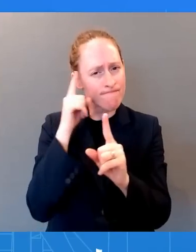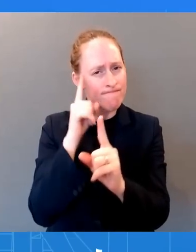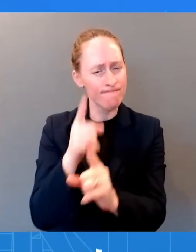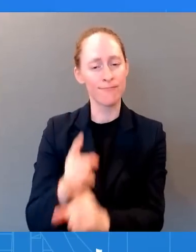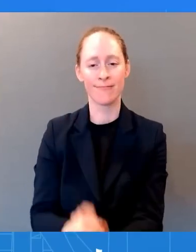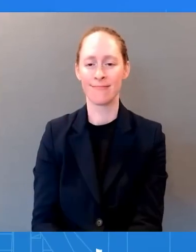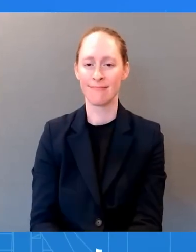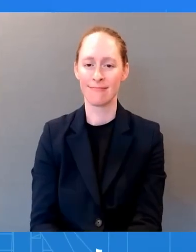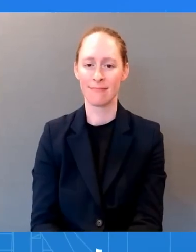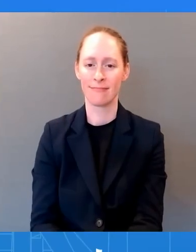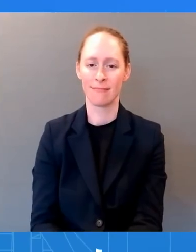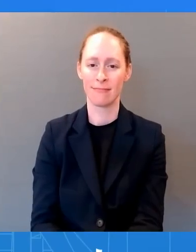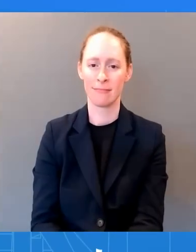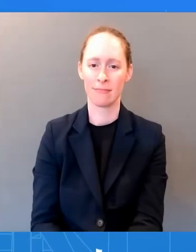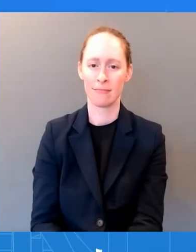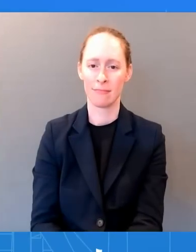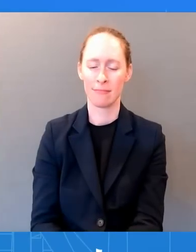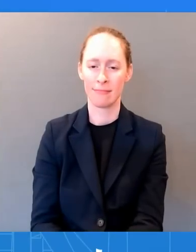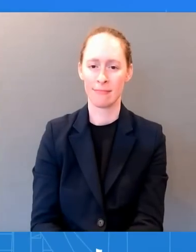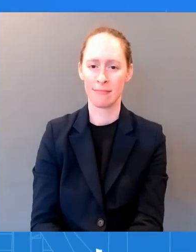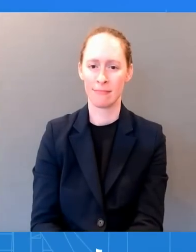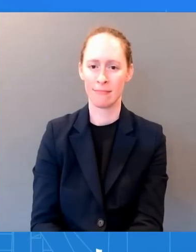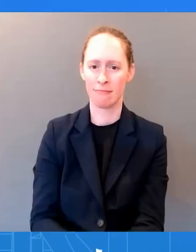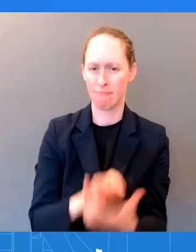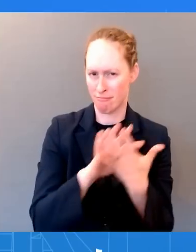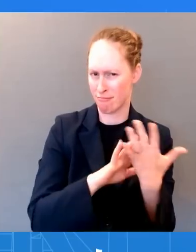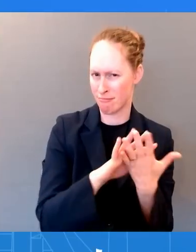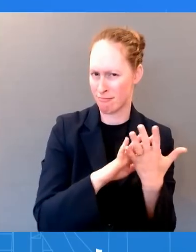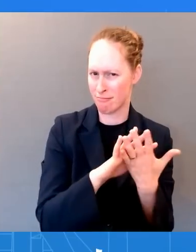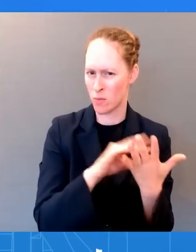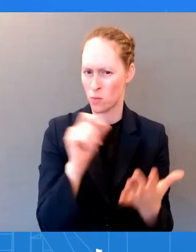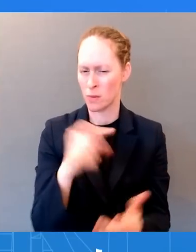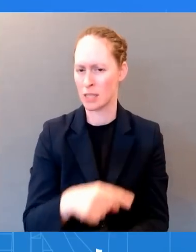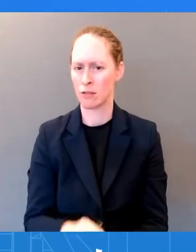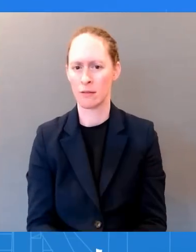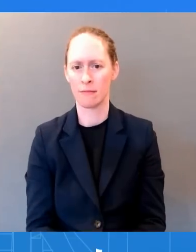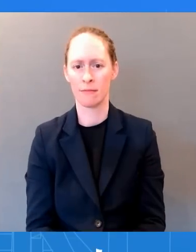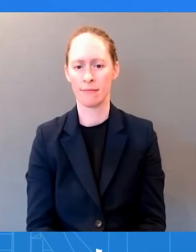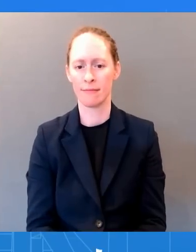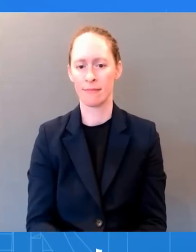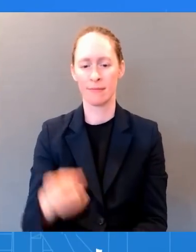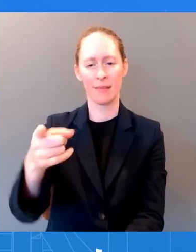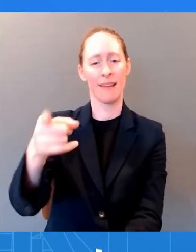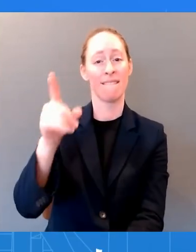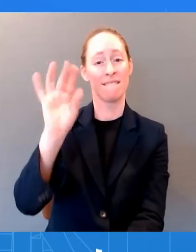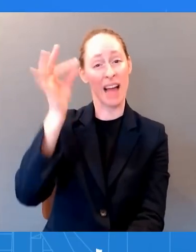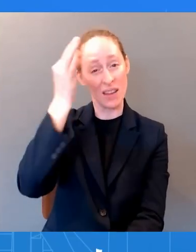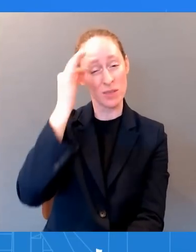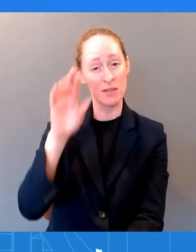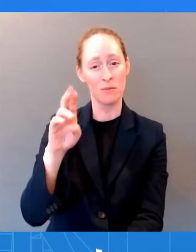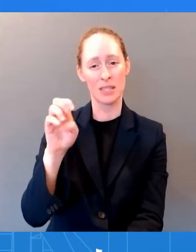that the Federal Reserve is going to -- we don't want to step on, you know, what the Federal Reserve is going to do.